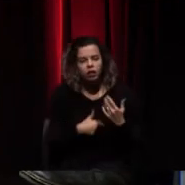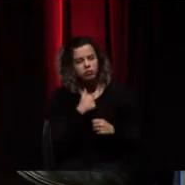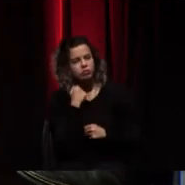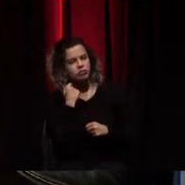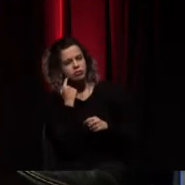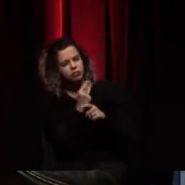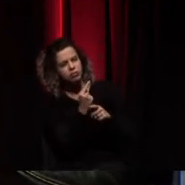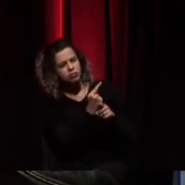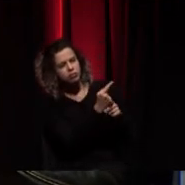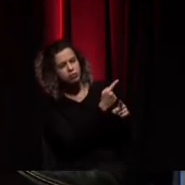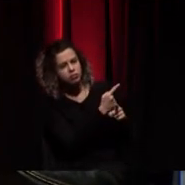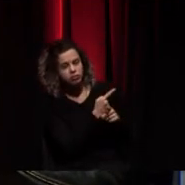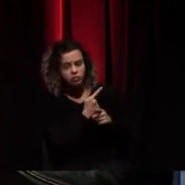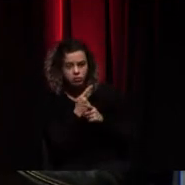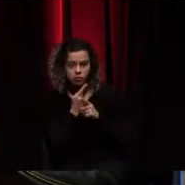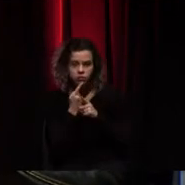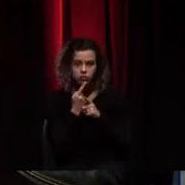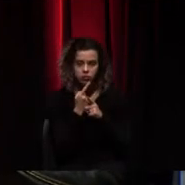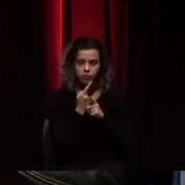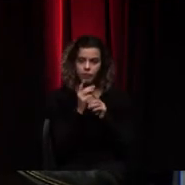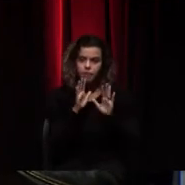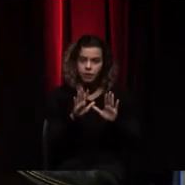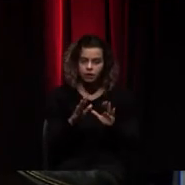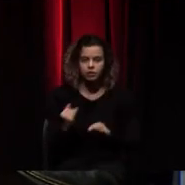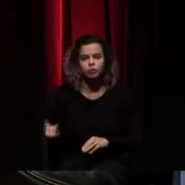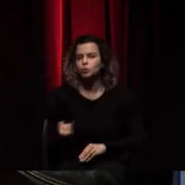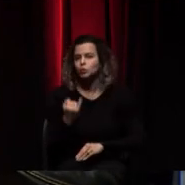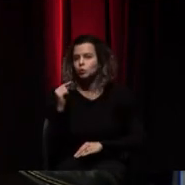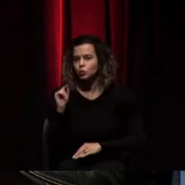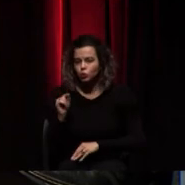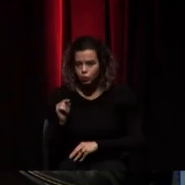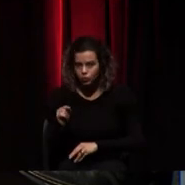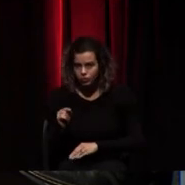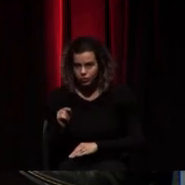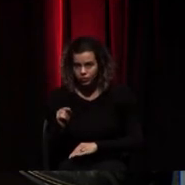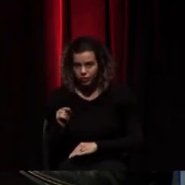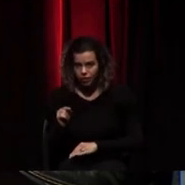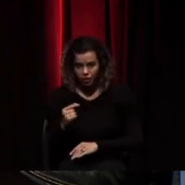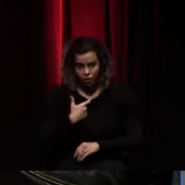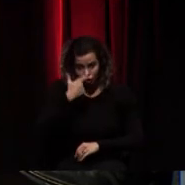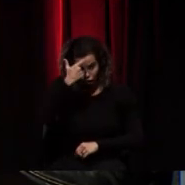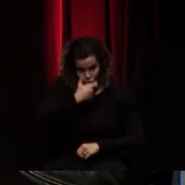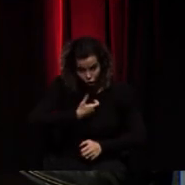The most important is that no one can take it from journalism.